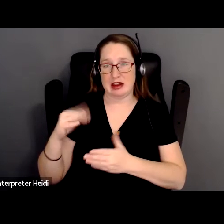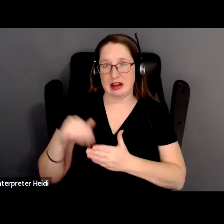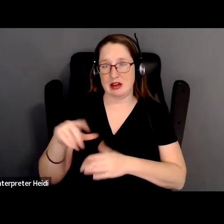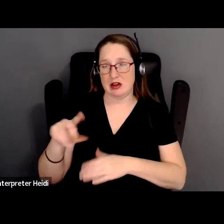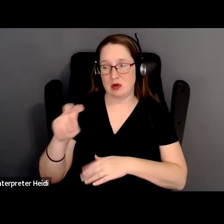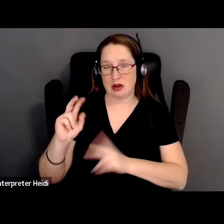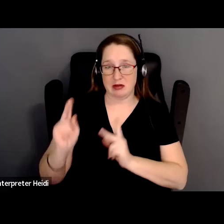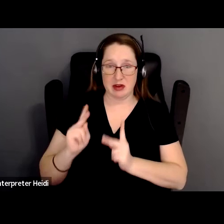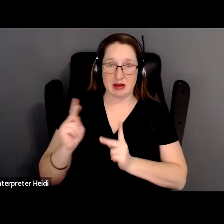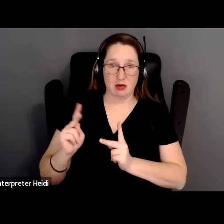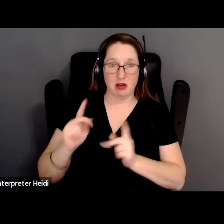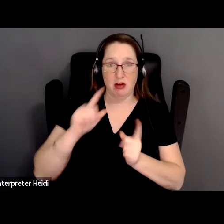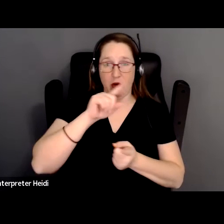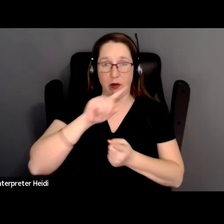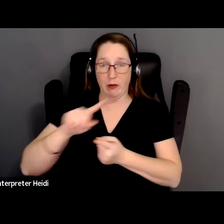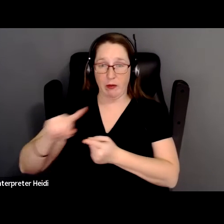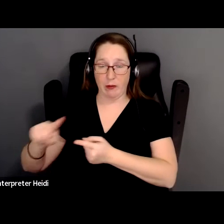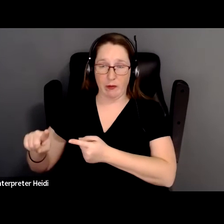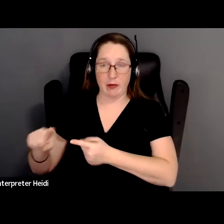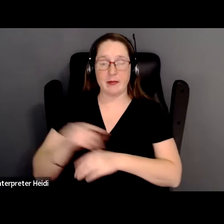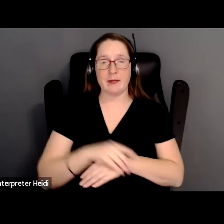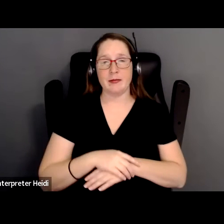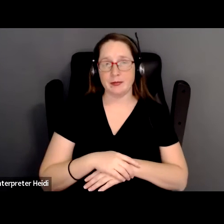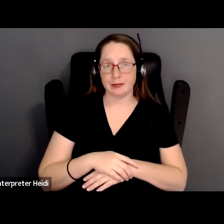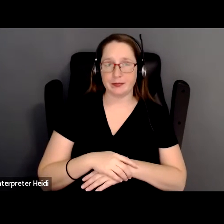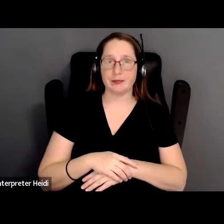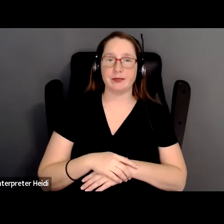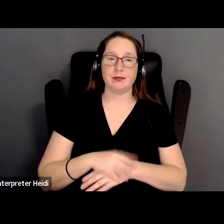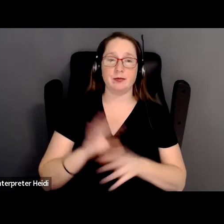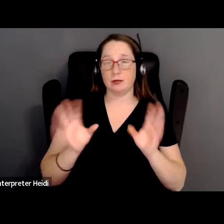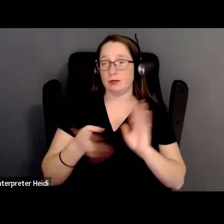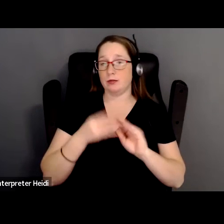That's the light bars at the top. The total number of people living